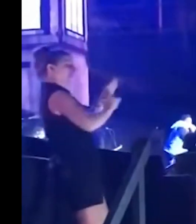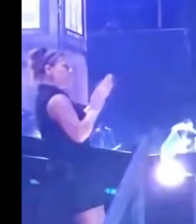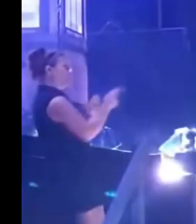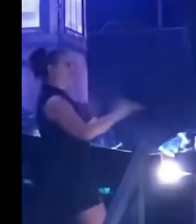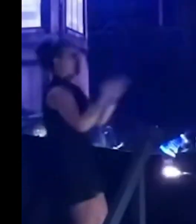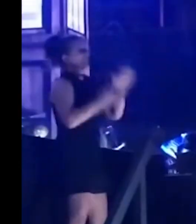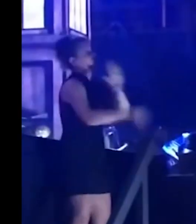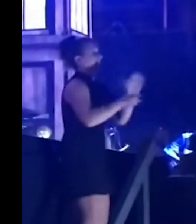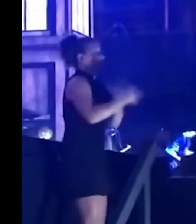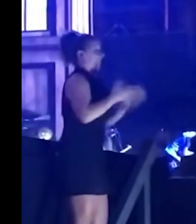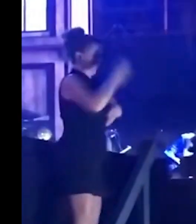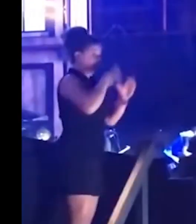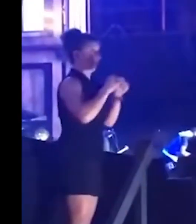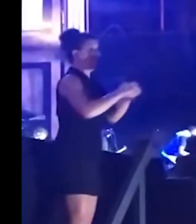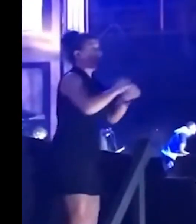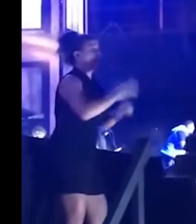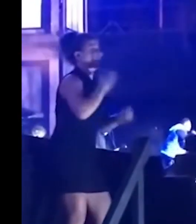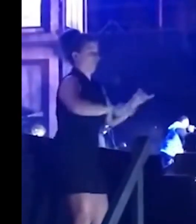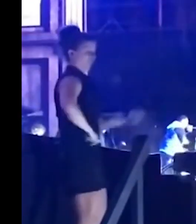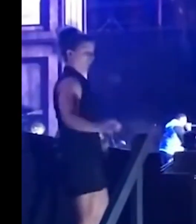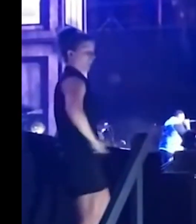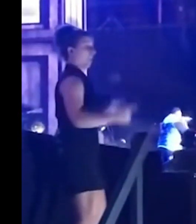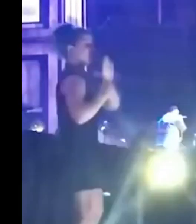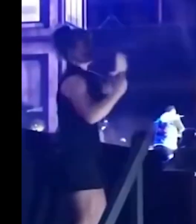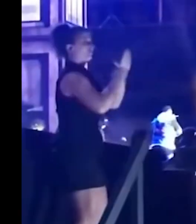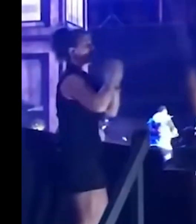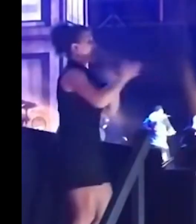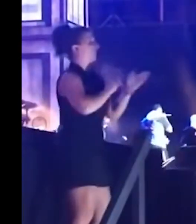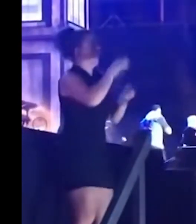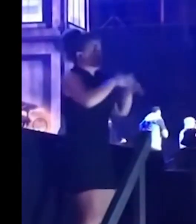world of the person who wrote it or who is singing it.